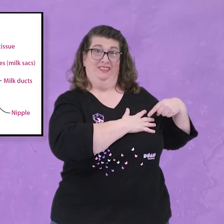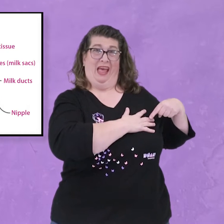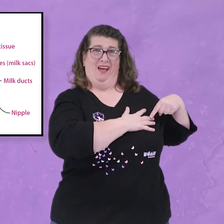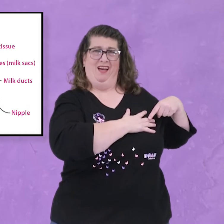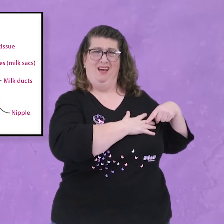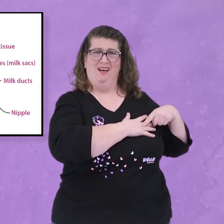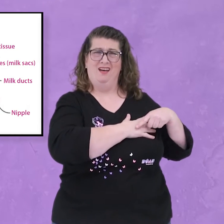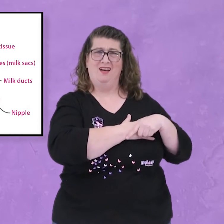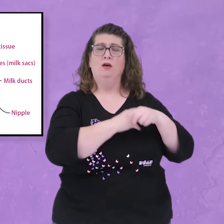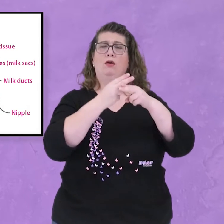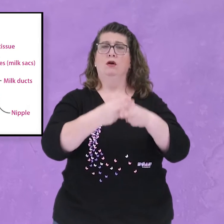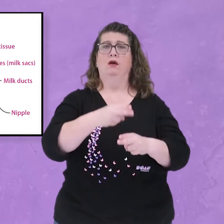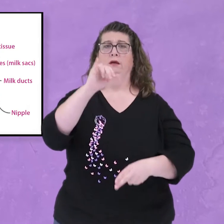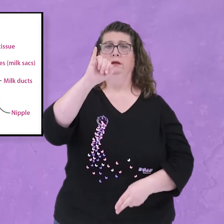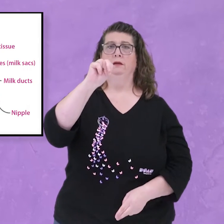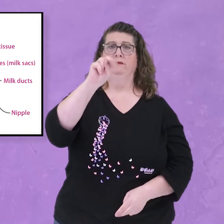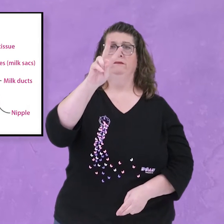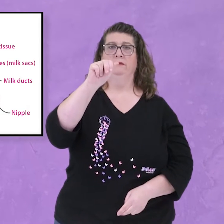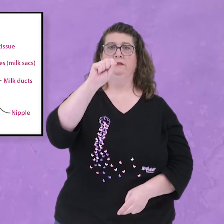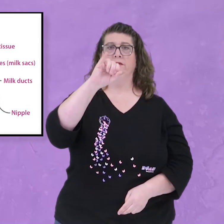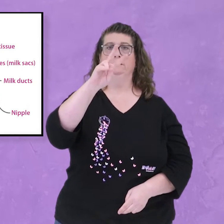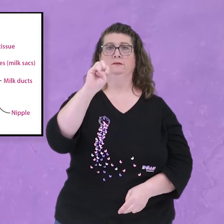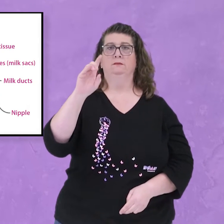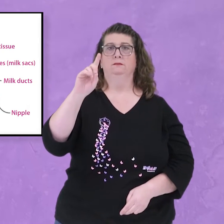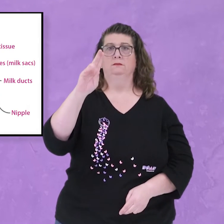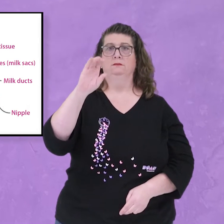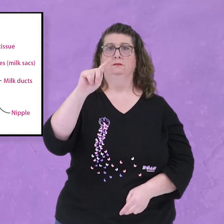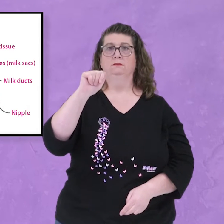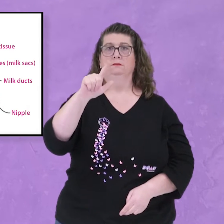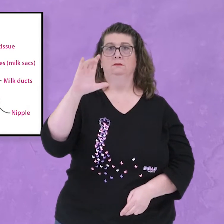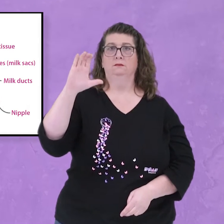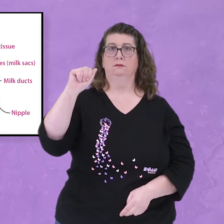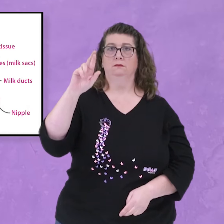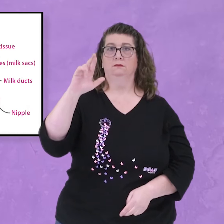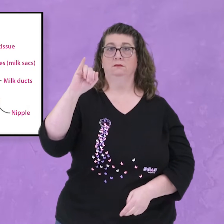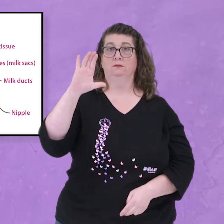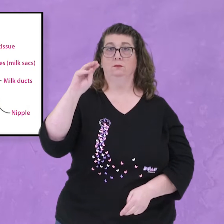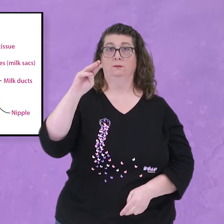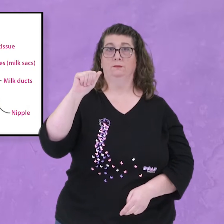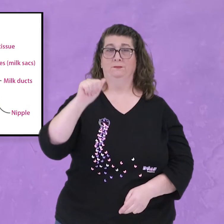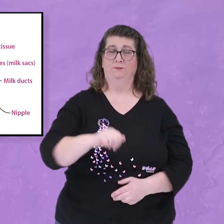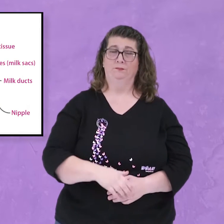called invasive ductal carcinoma.